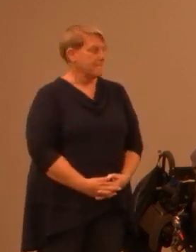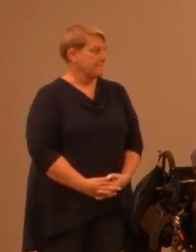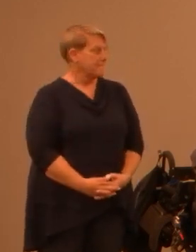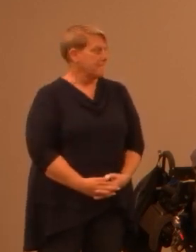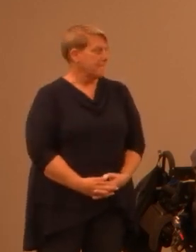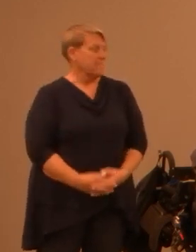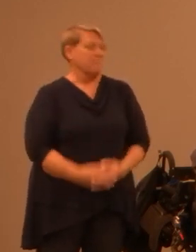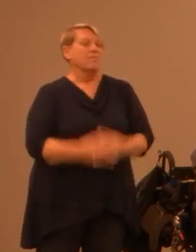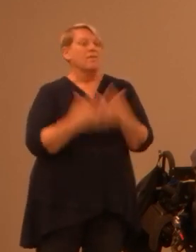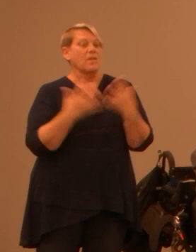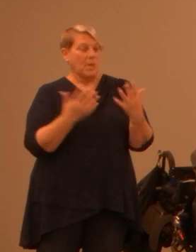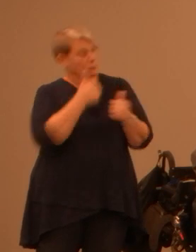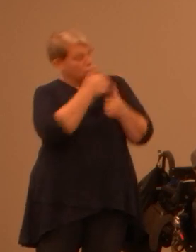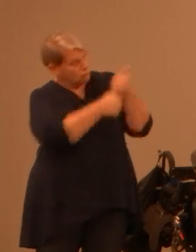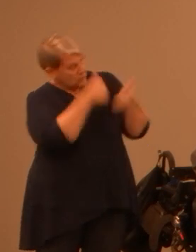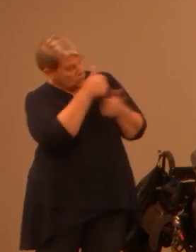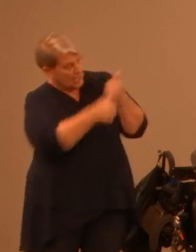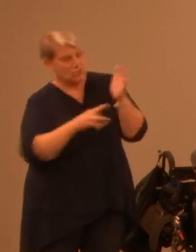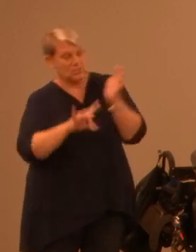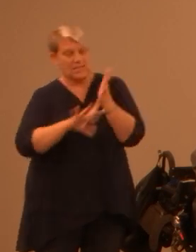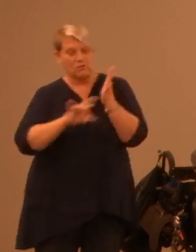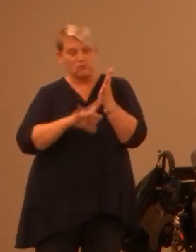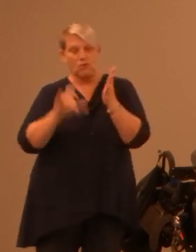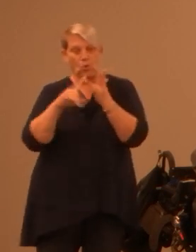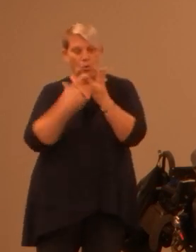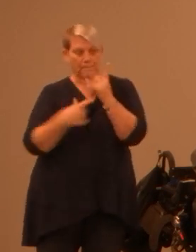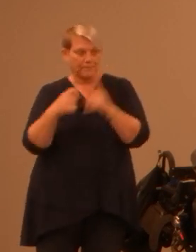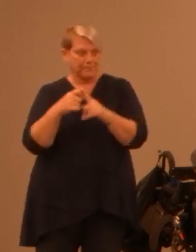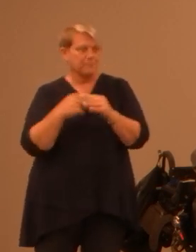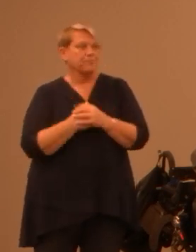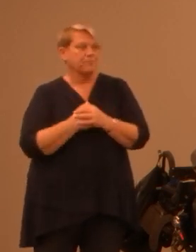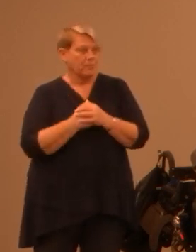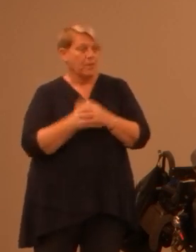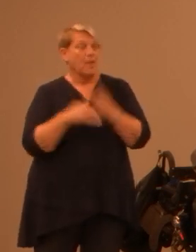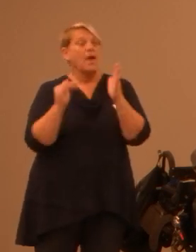And congratulations to Telstra Corporation. We are now moving to